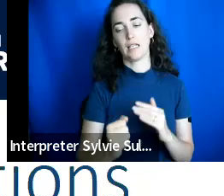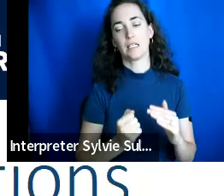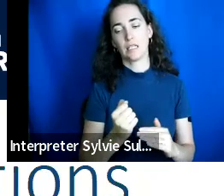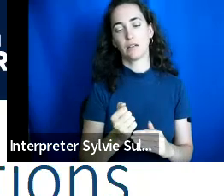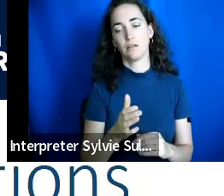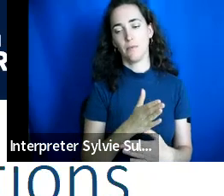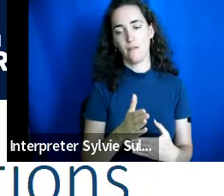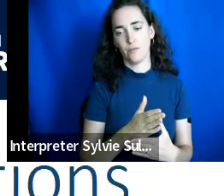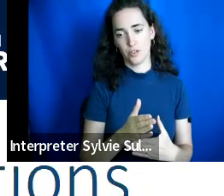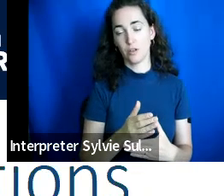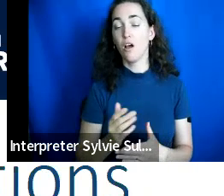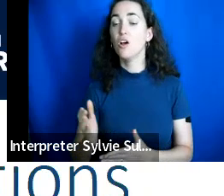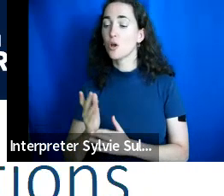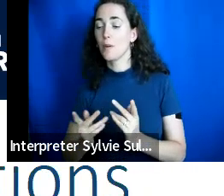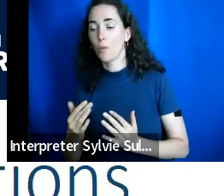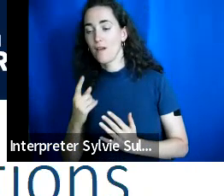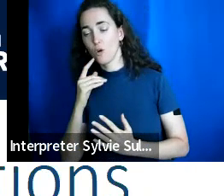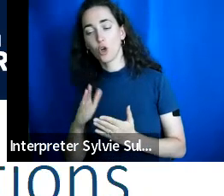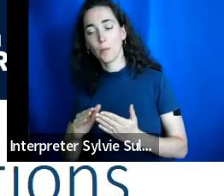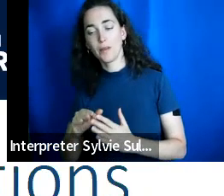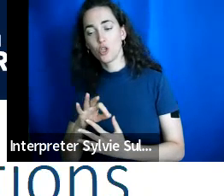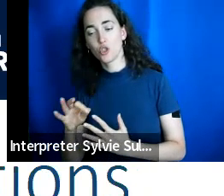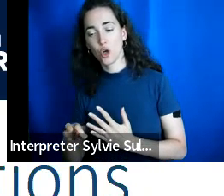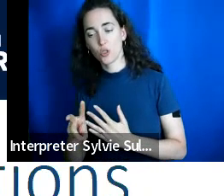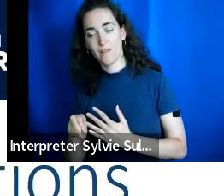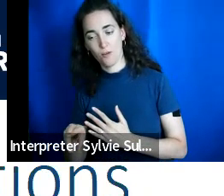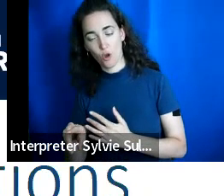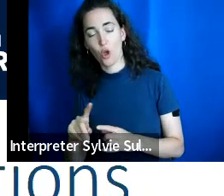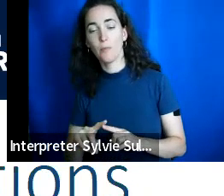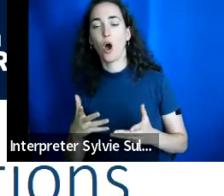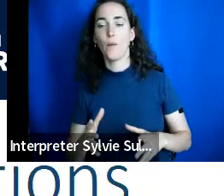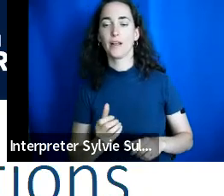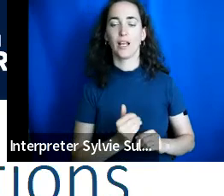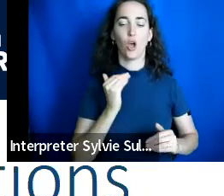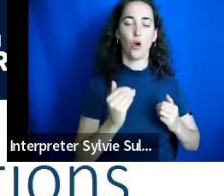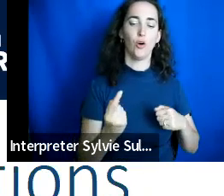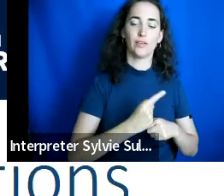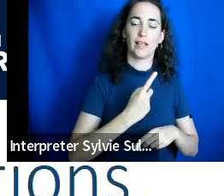We have some people waiting for community choices waiver but they're receiving adults day healthcare.